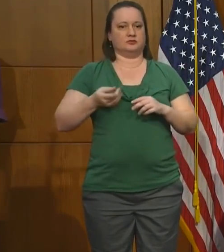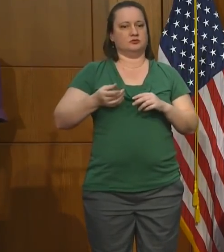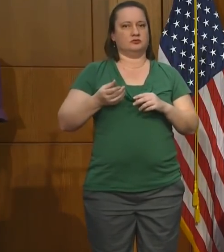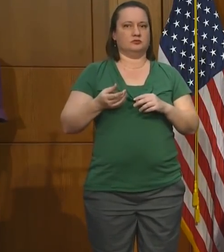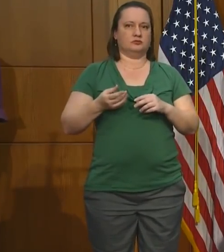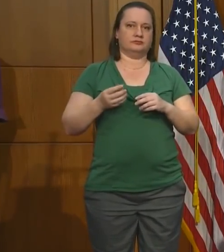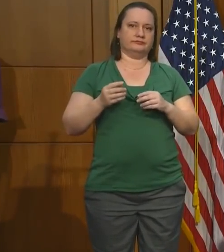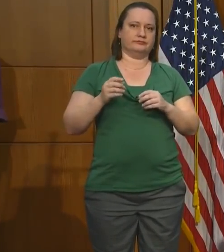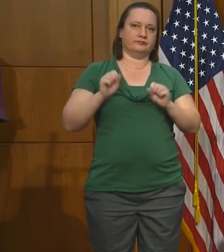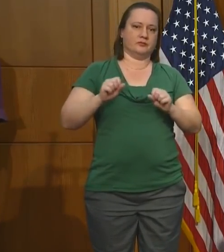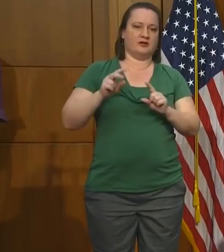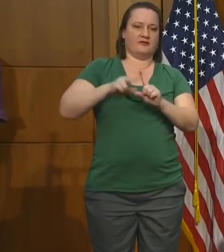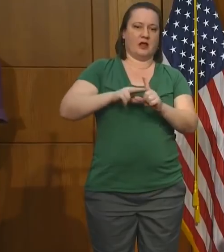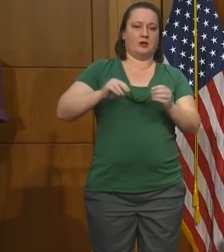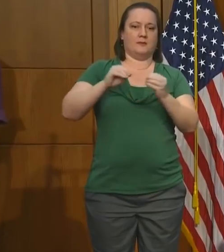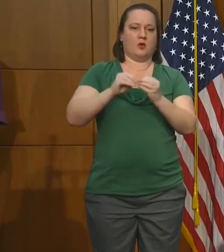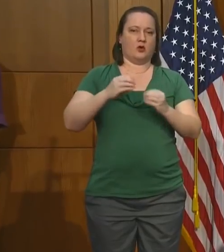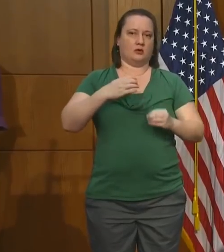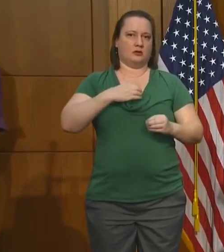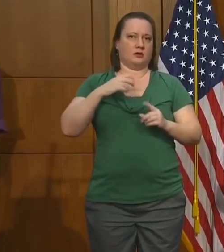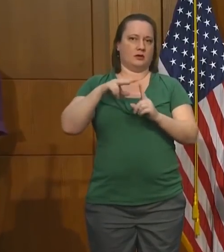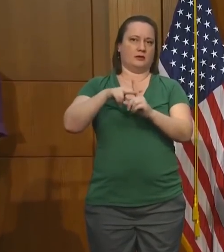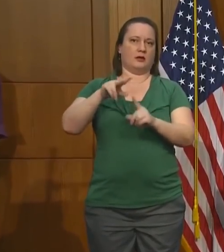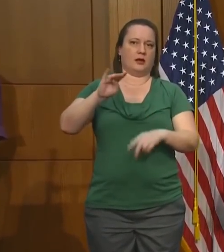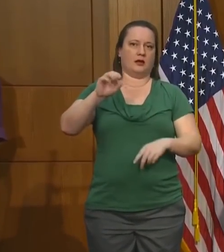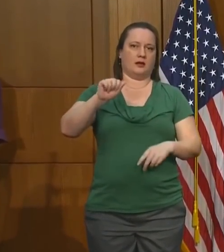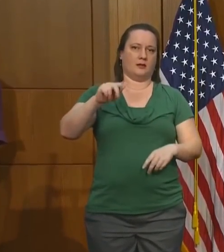ARE IN THEIR BENEFITS AND IF THEY DO NOT RECEIVE THEIR